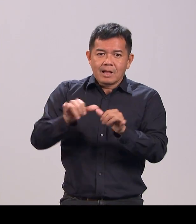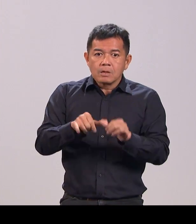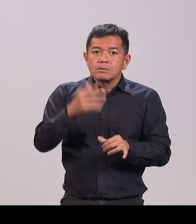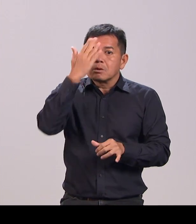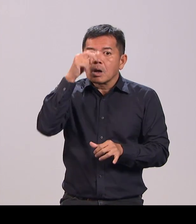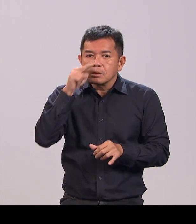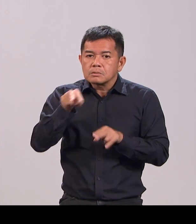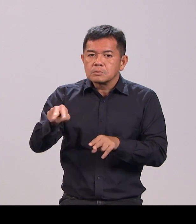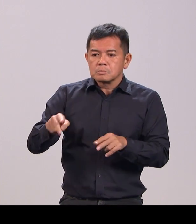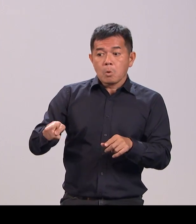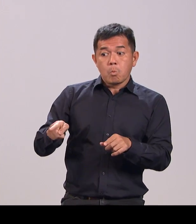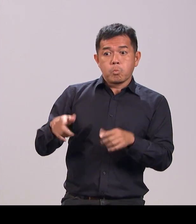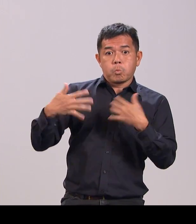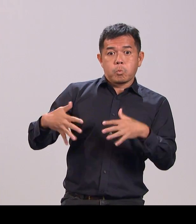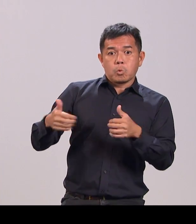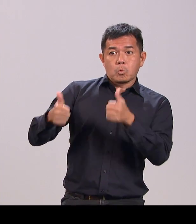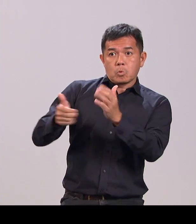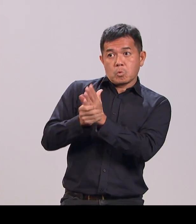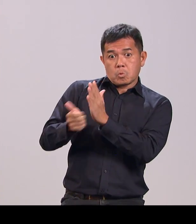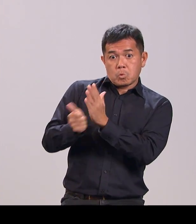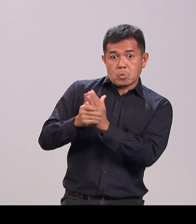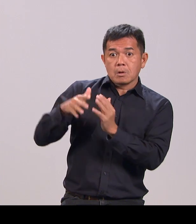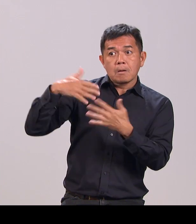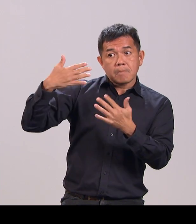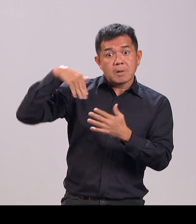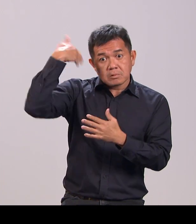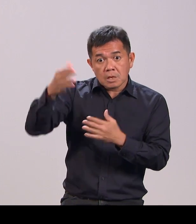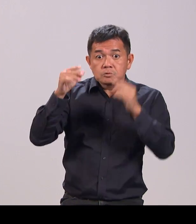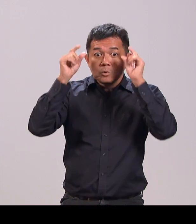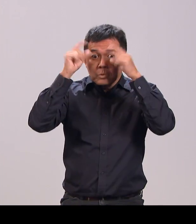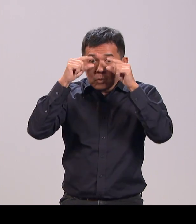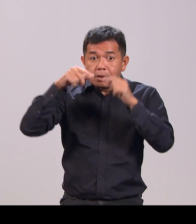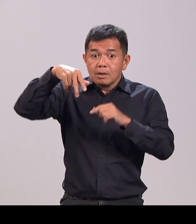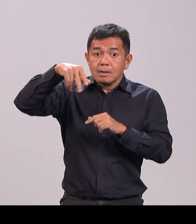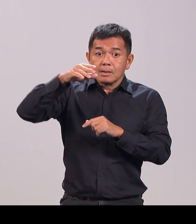And maybe the next Google, Facebook or Alibaba may come from Singapore.